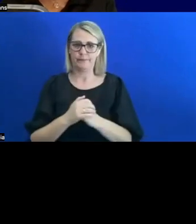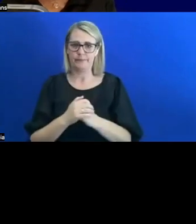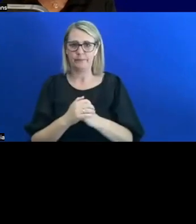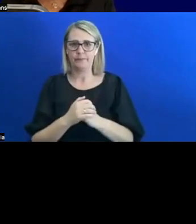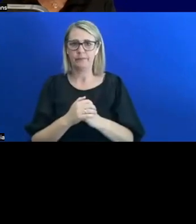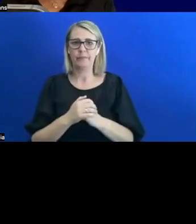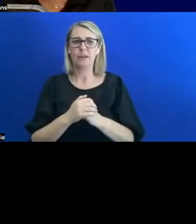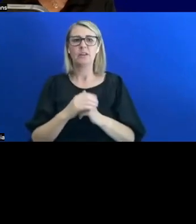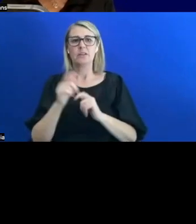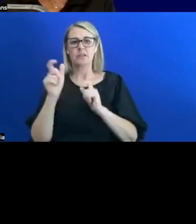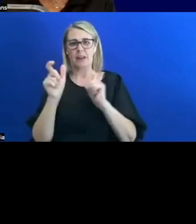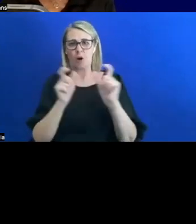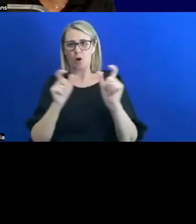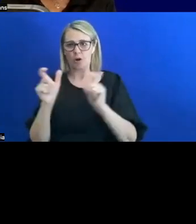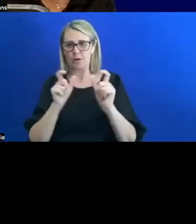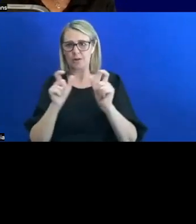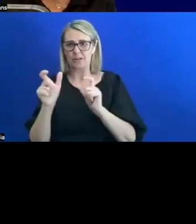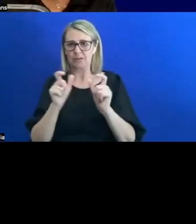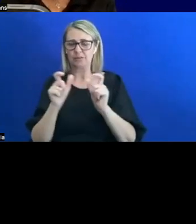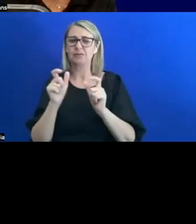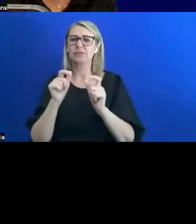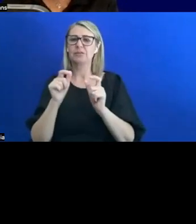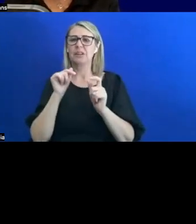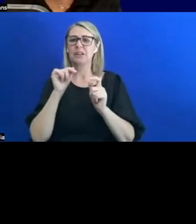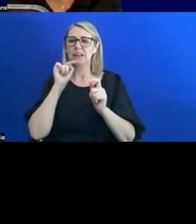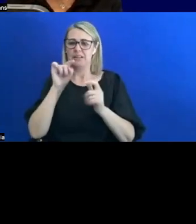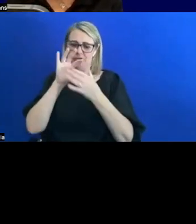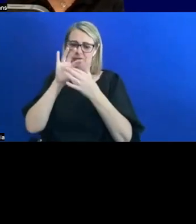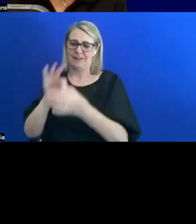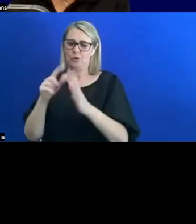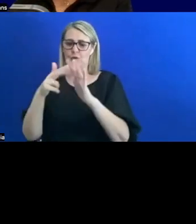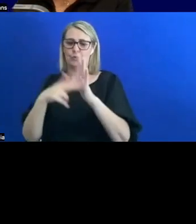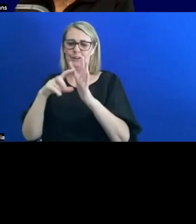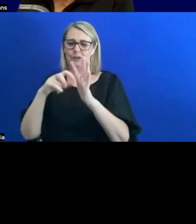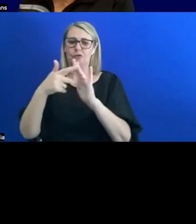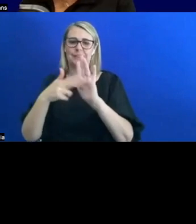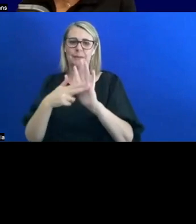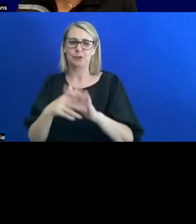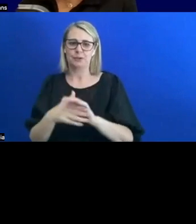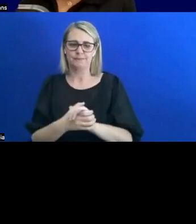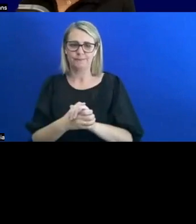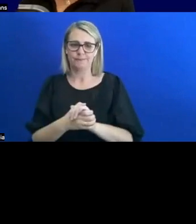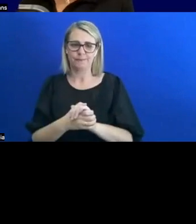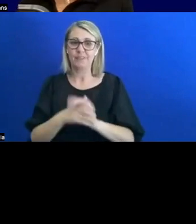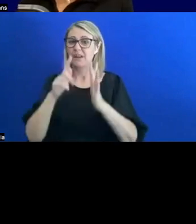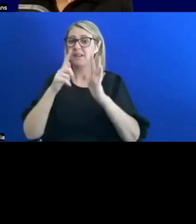emotional state is intertwined with interoception. For example, if you can feel yourself getting